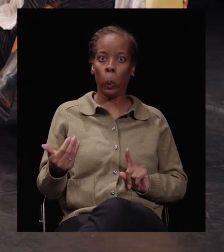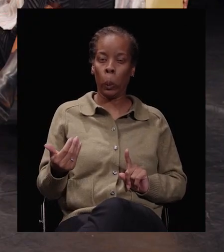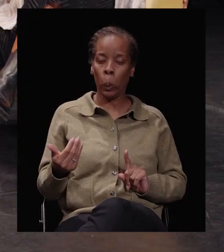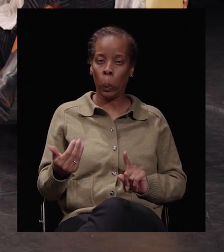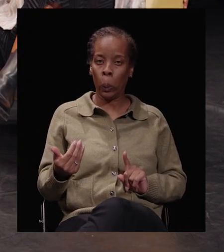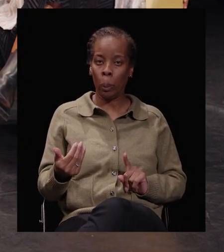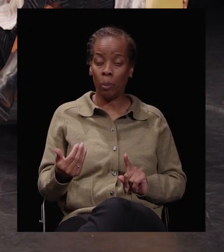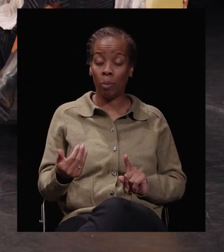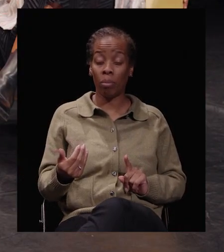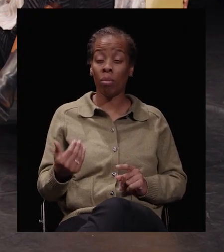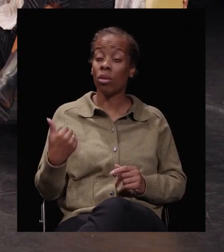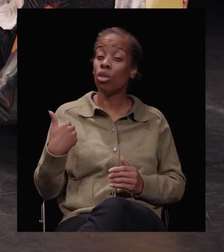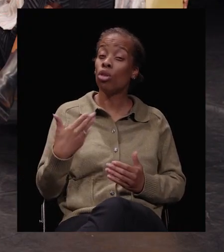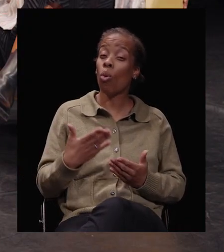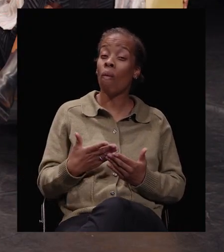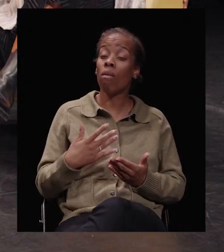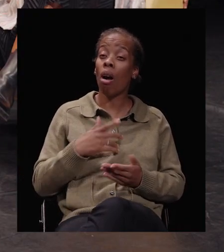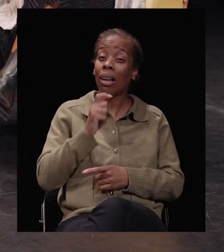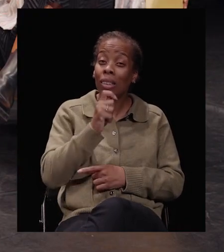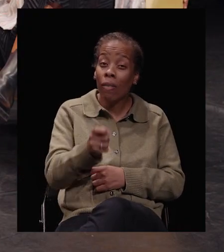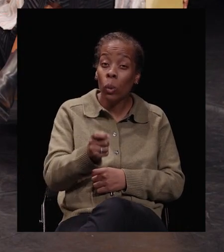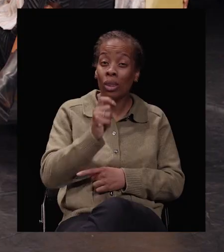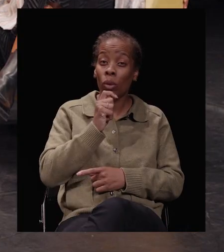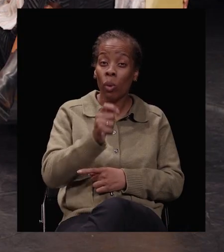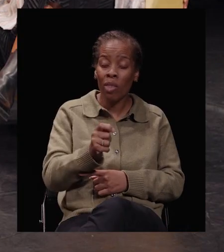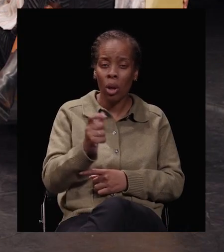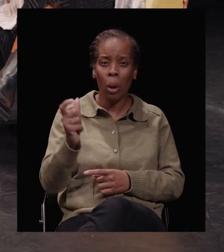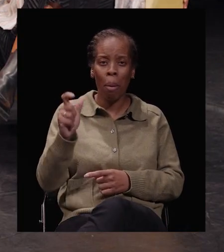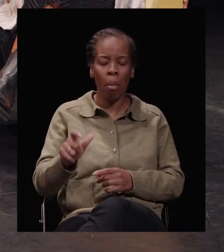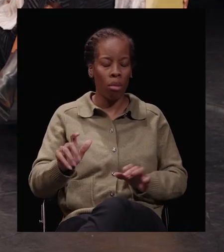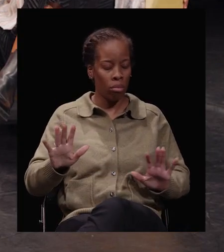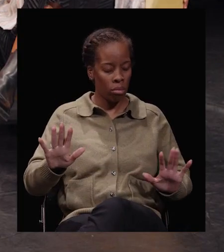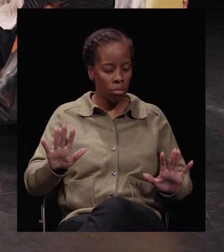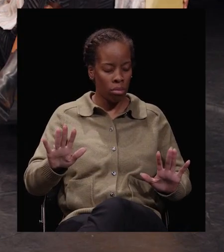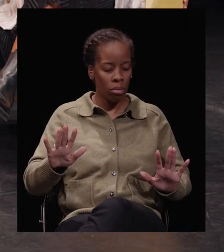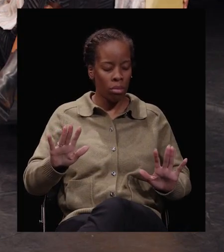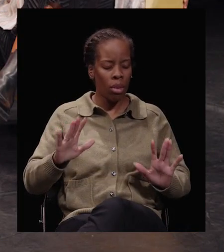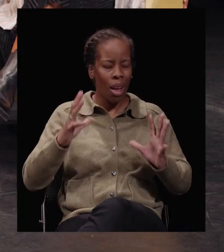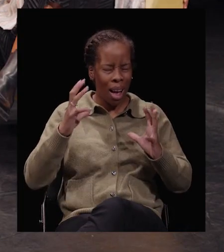it really is this moment where they go, they come back into their body, and they know their body, and they trust their body